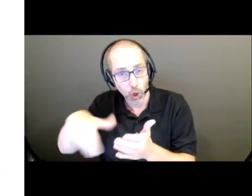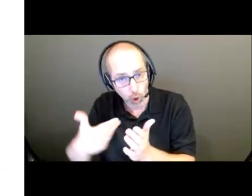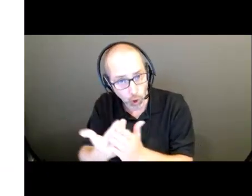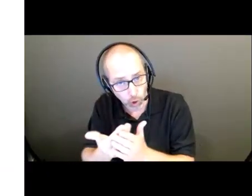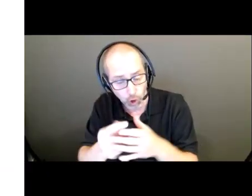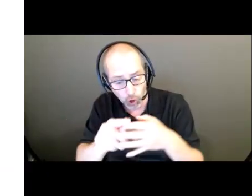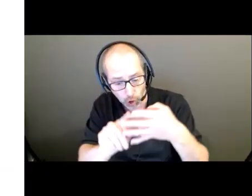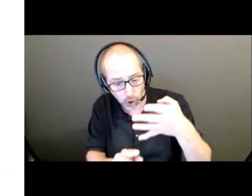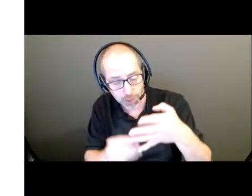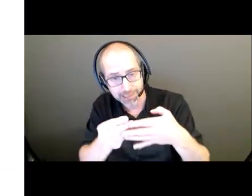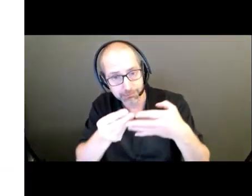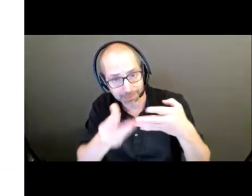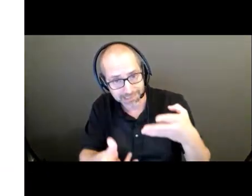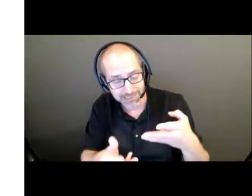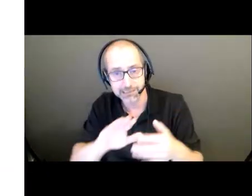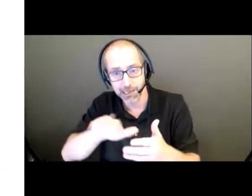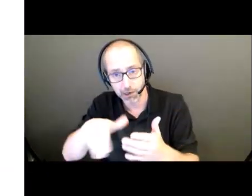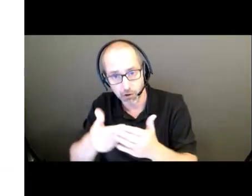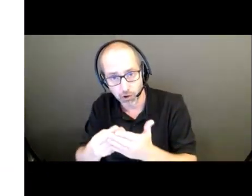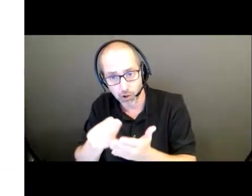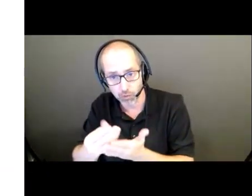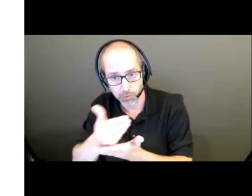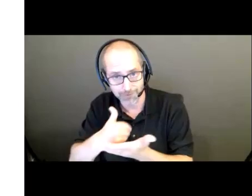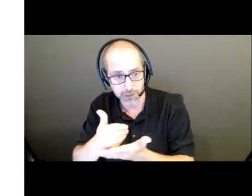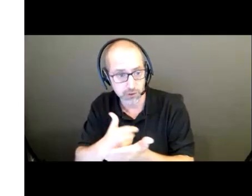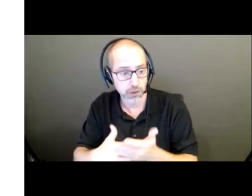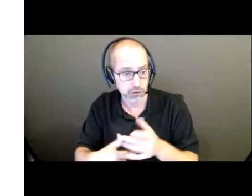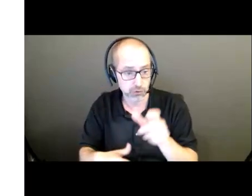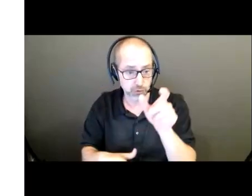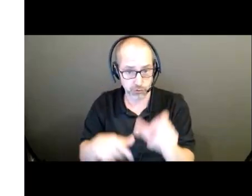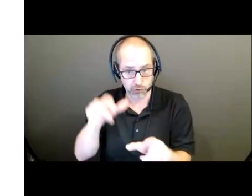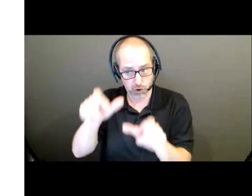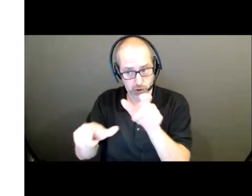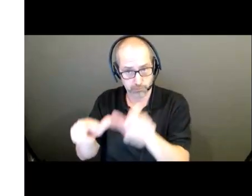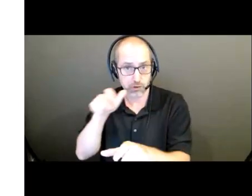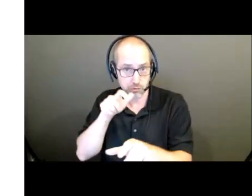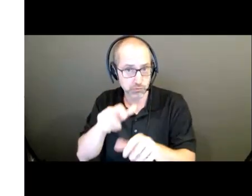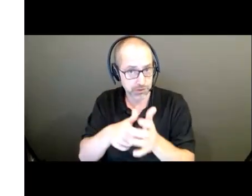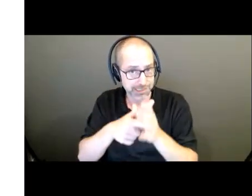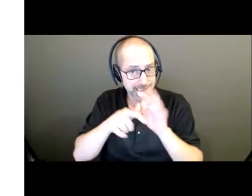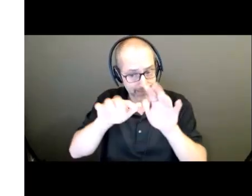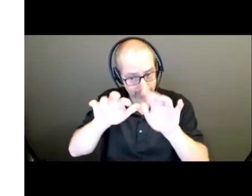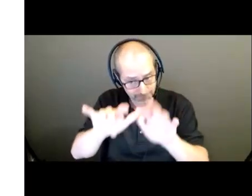So, you will need to fill out this column for Expenses and Revenues.